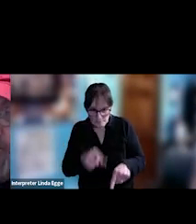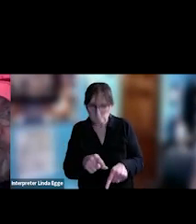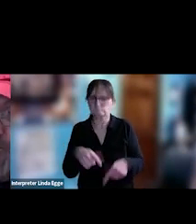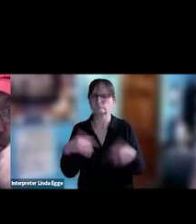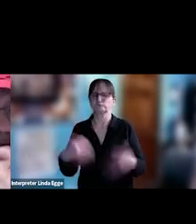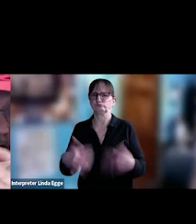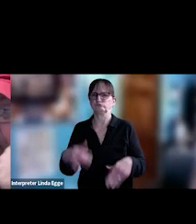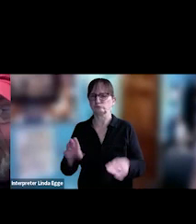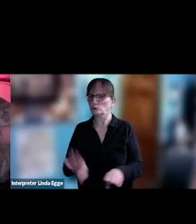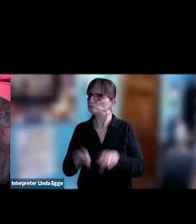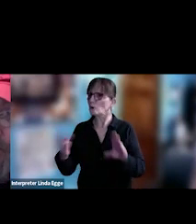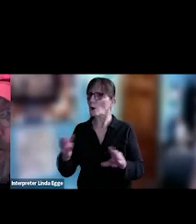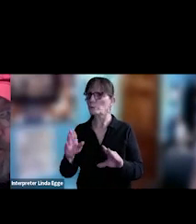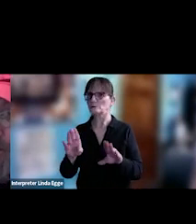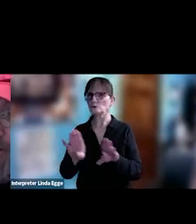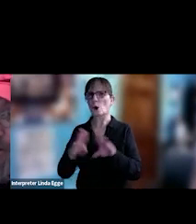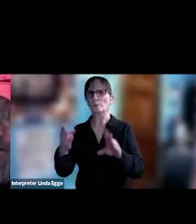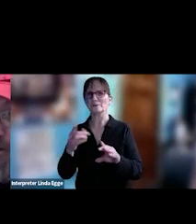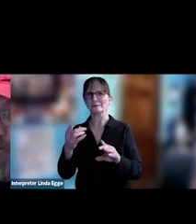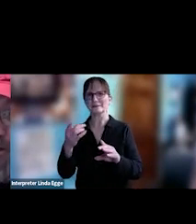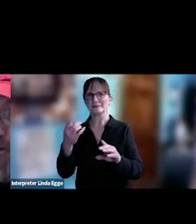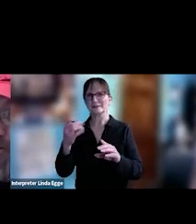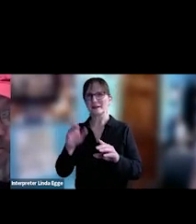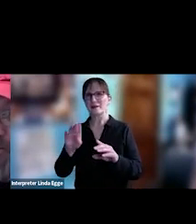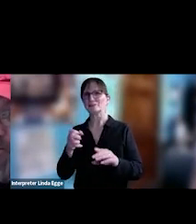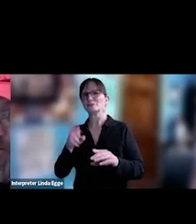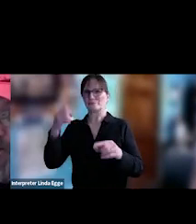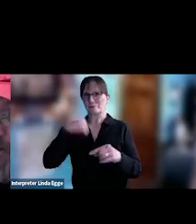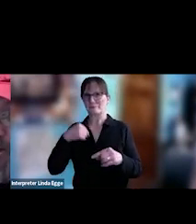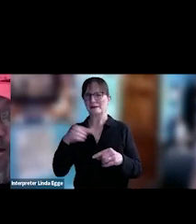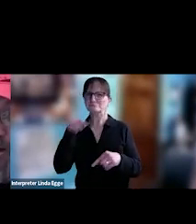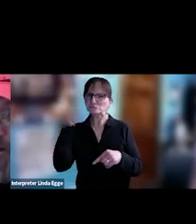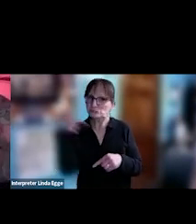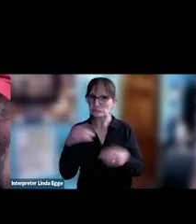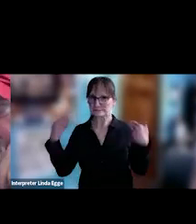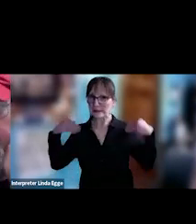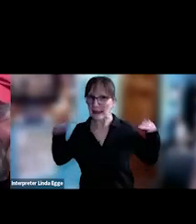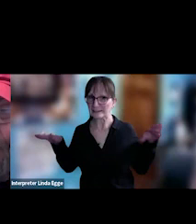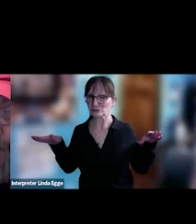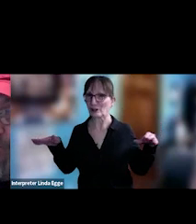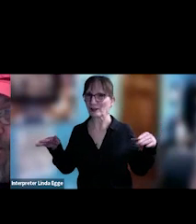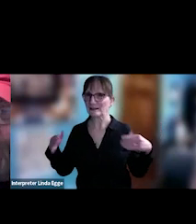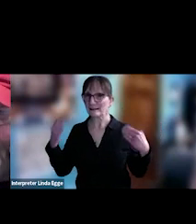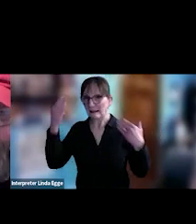she's just, she's an angel, and I mean, and I didn't know her name, but I, you know,